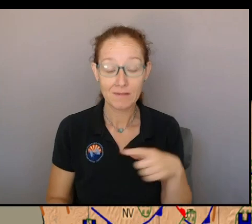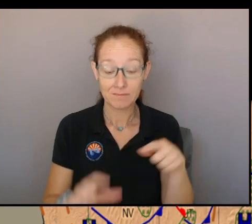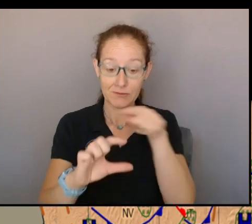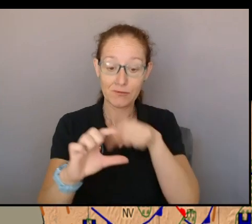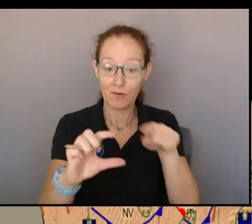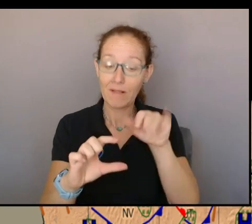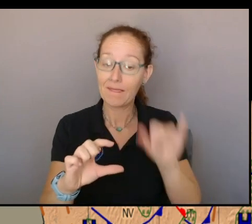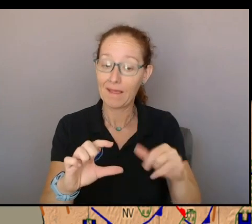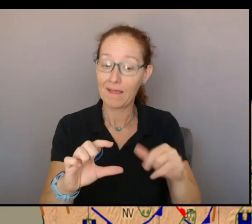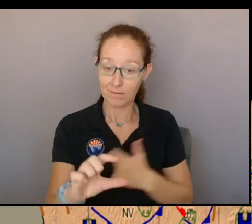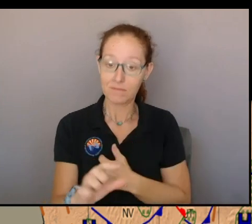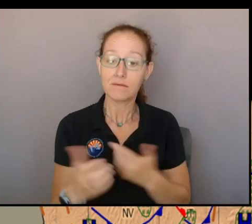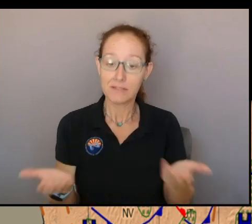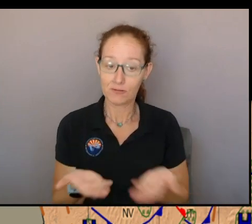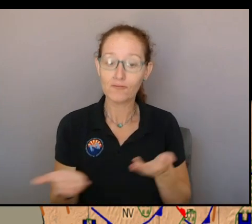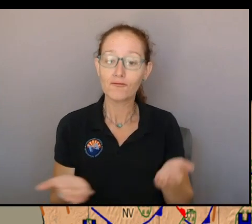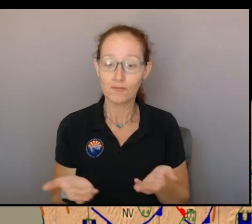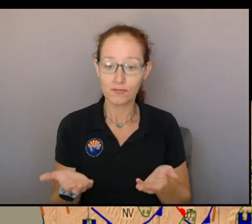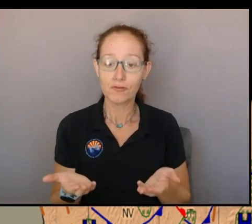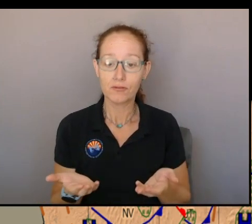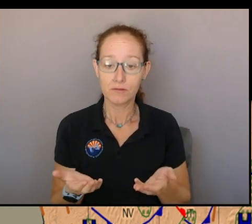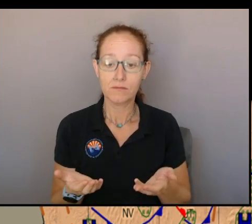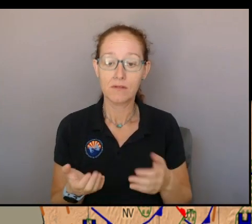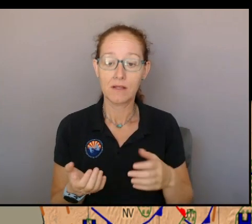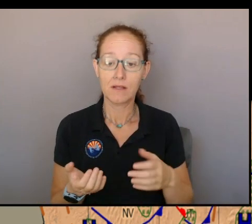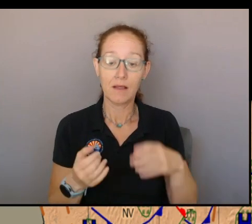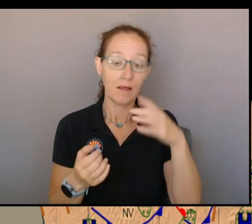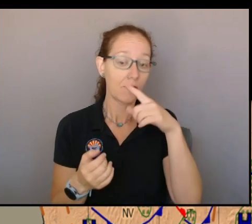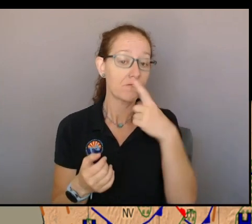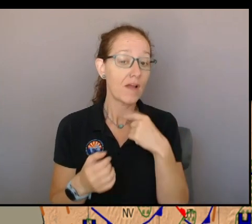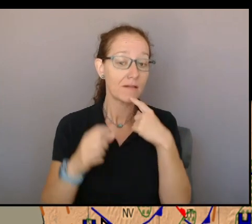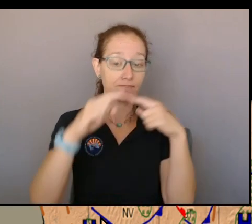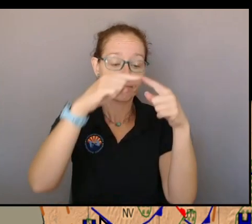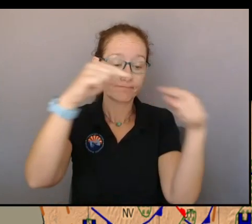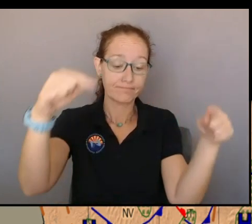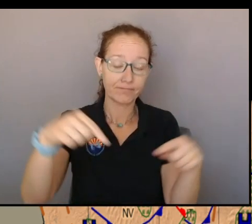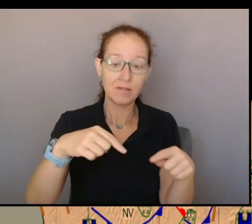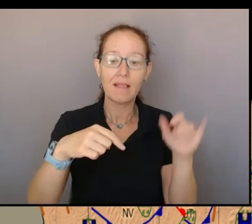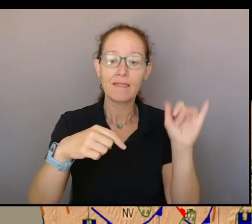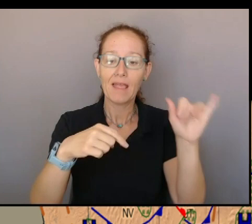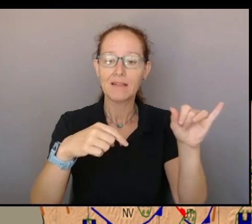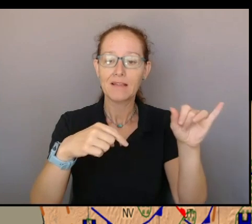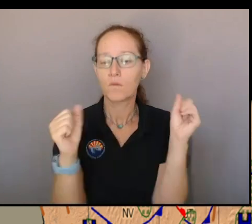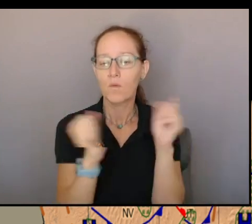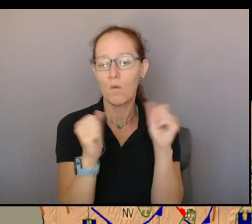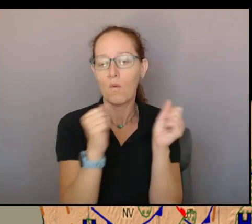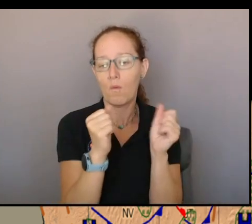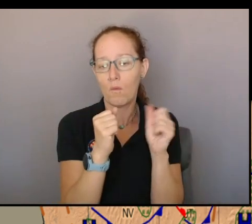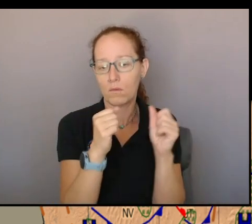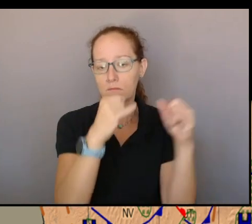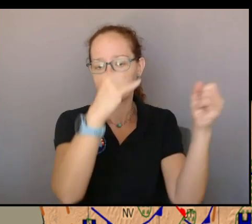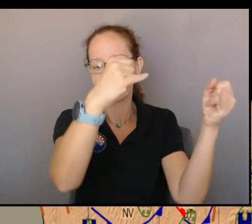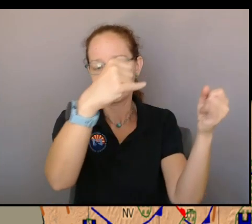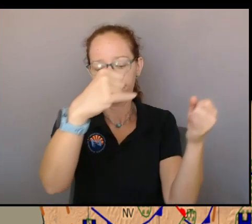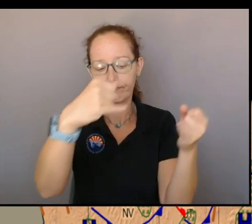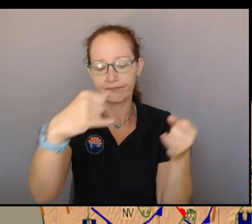a cold front kind of draped across Northern New Mexico and that's really what's going to be driving the activity this